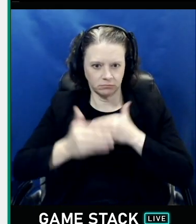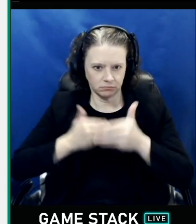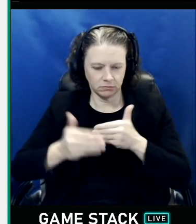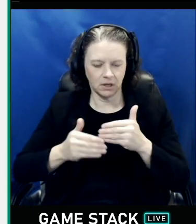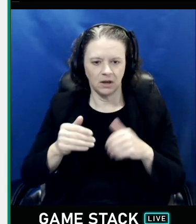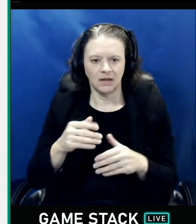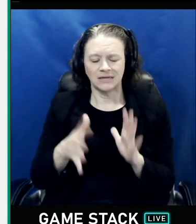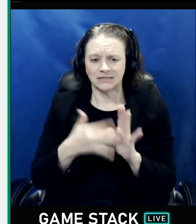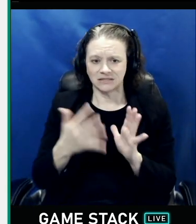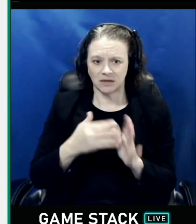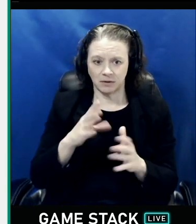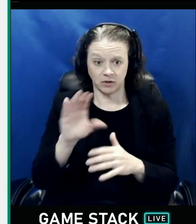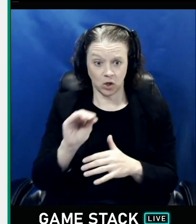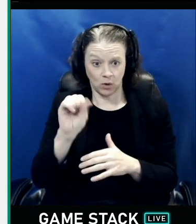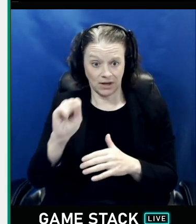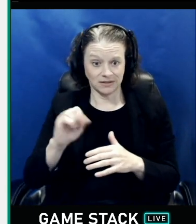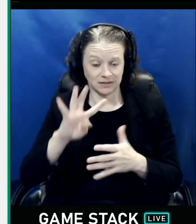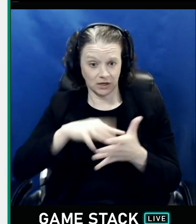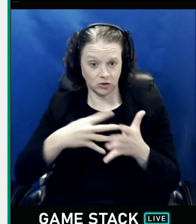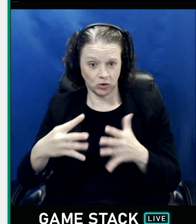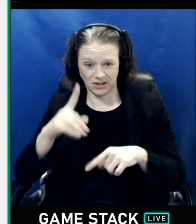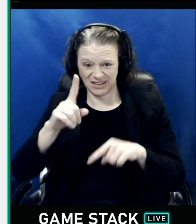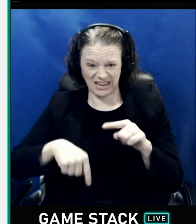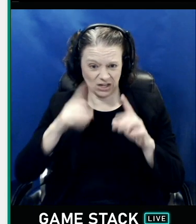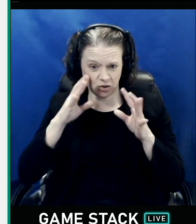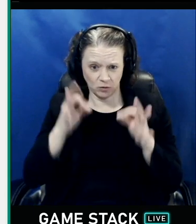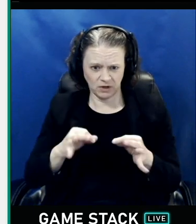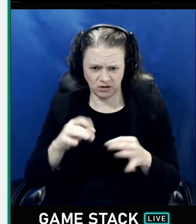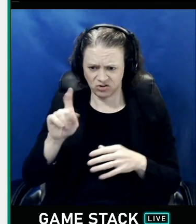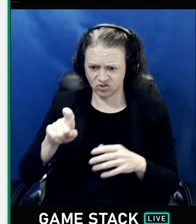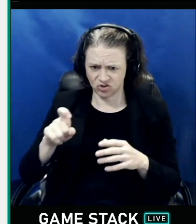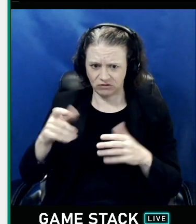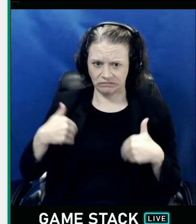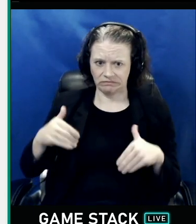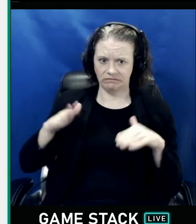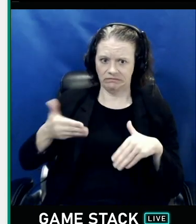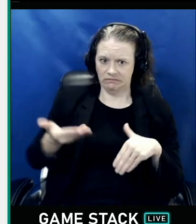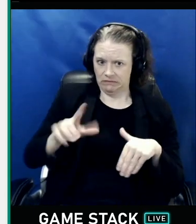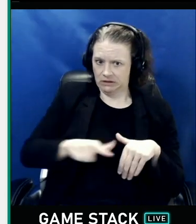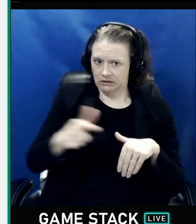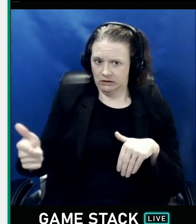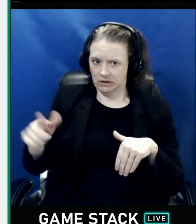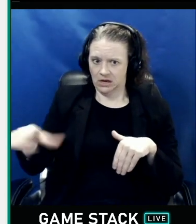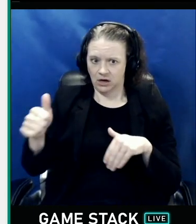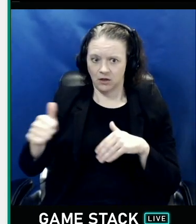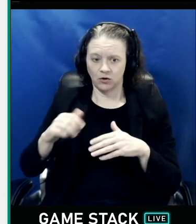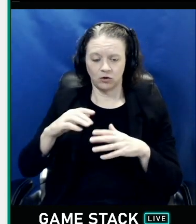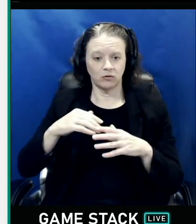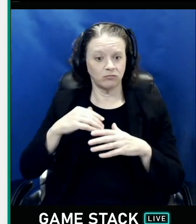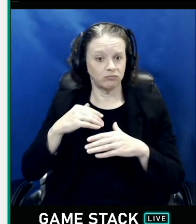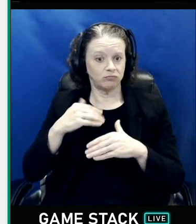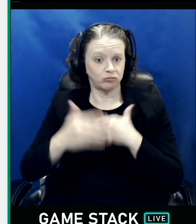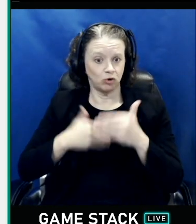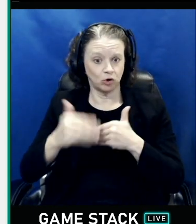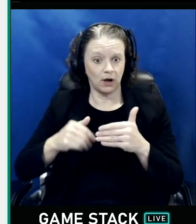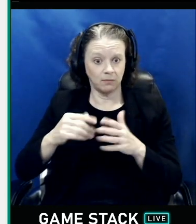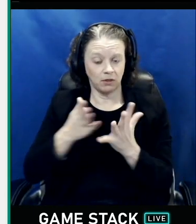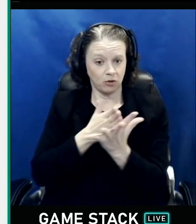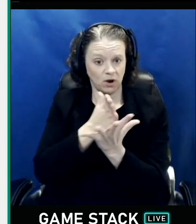since the OS scheduler may be unable to determine if it should yield to another program thread rather than spin. This chart shows over a 10%